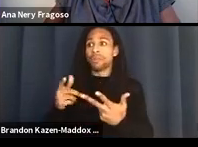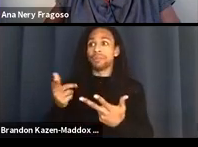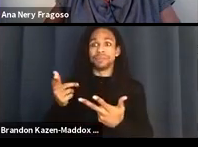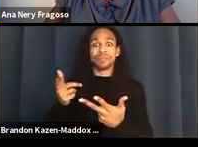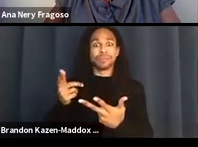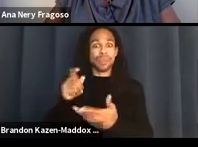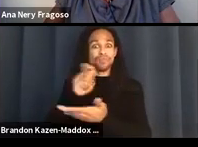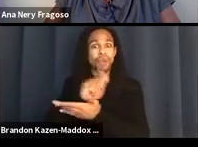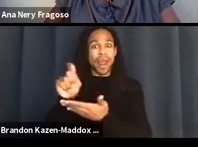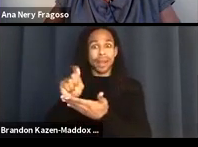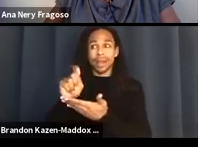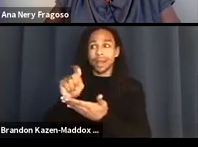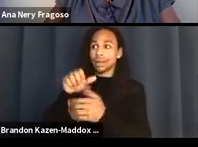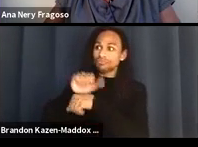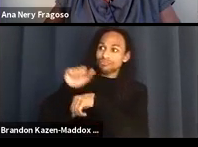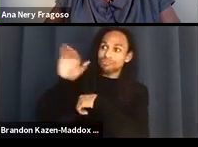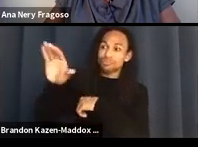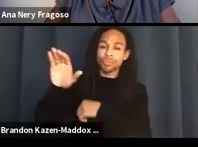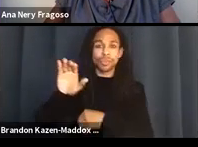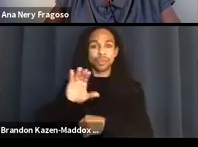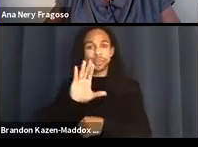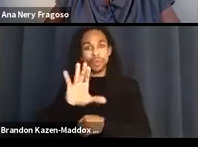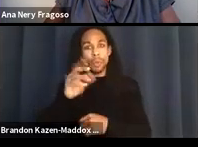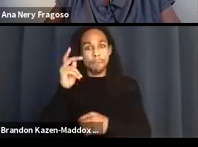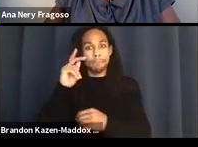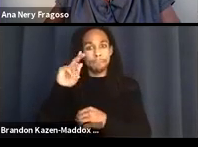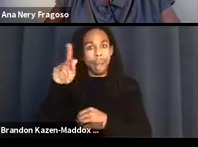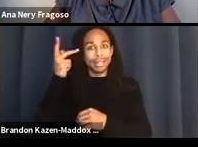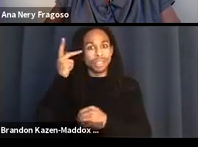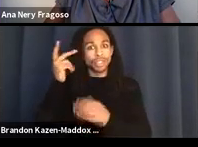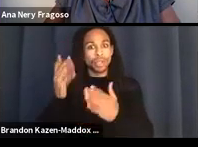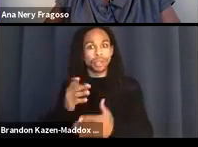important to use our voices, regardless how big, small, whatever we think.